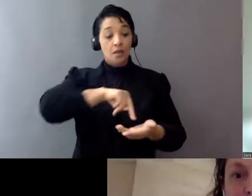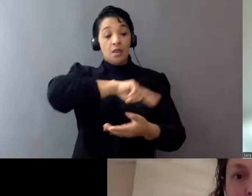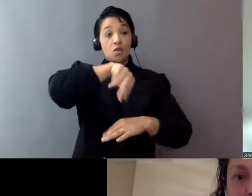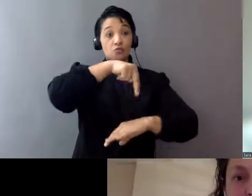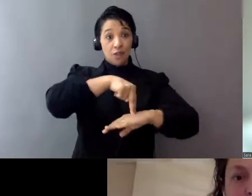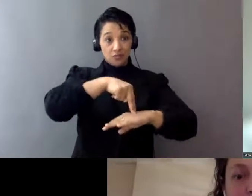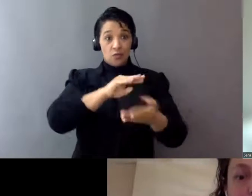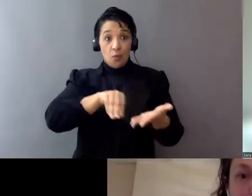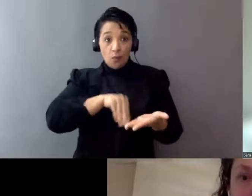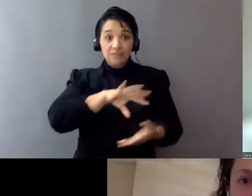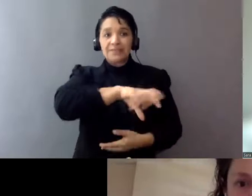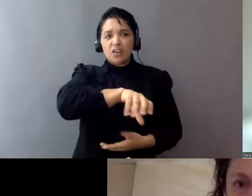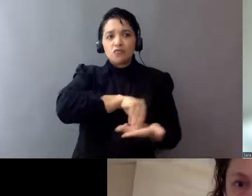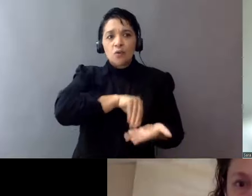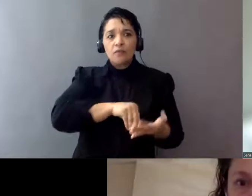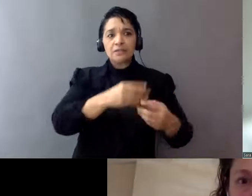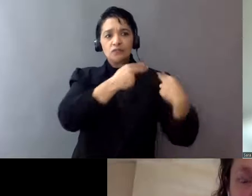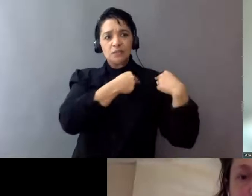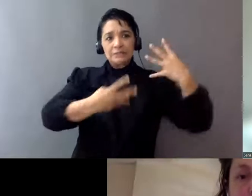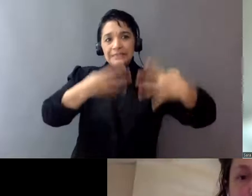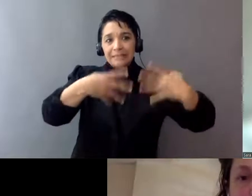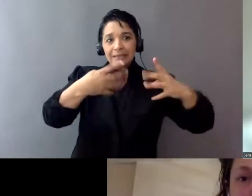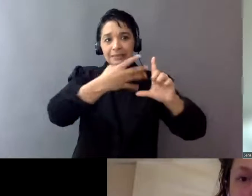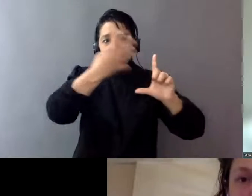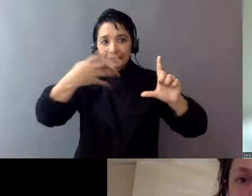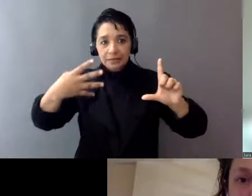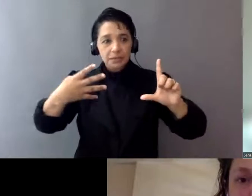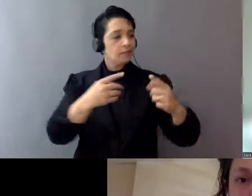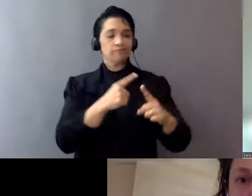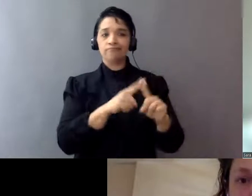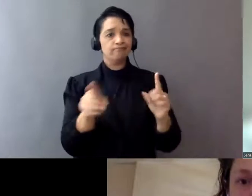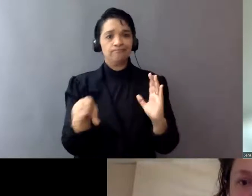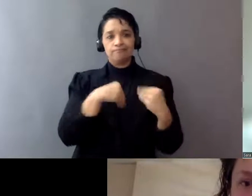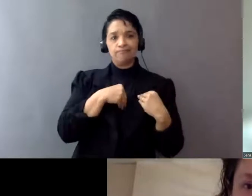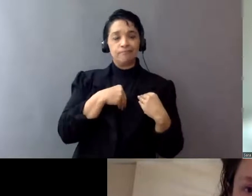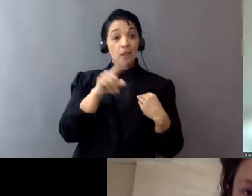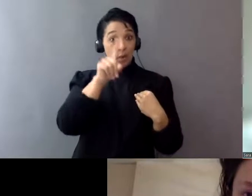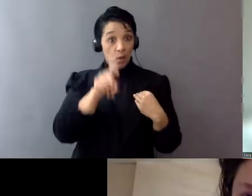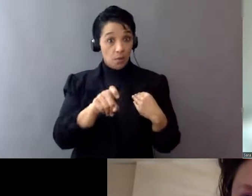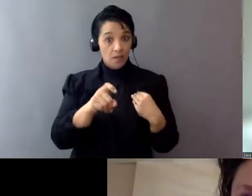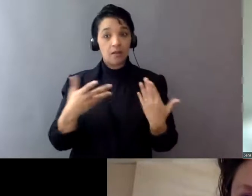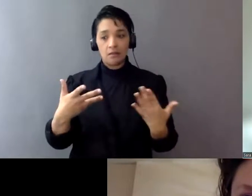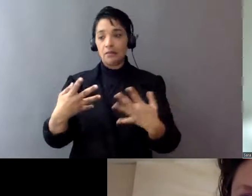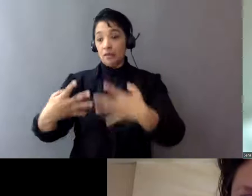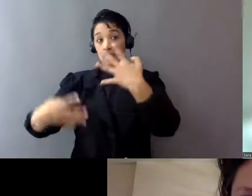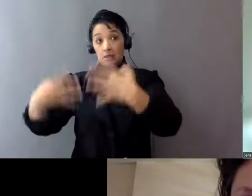Office was accepting and this is another issue because if we can't connect and have more